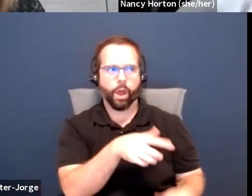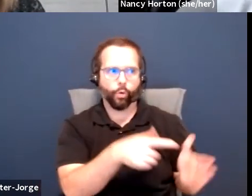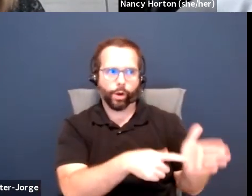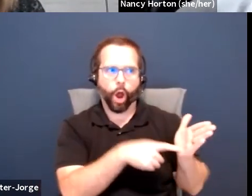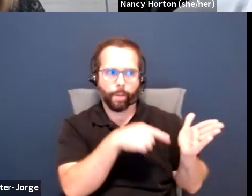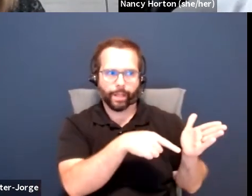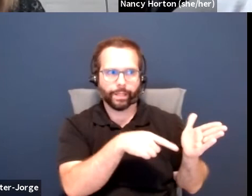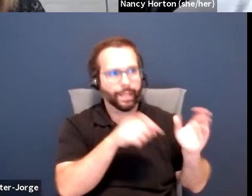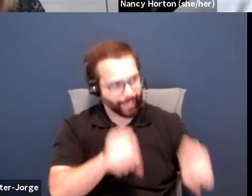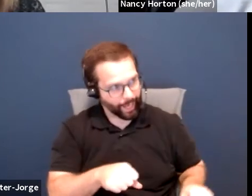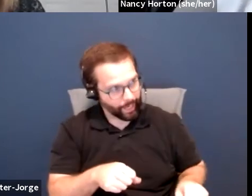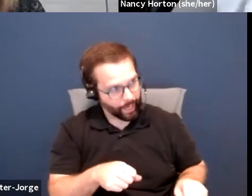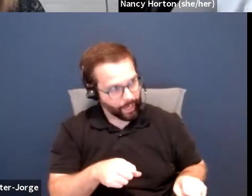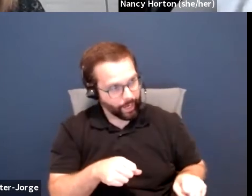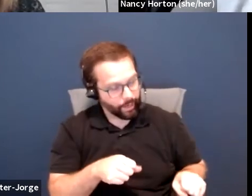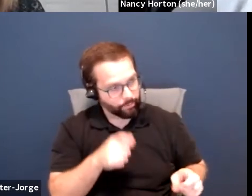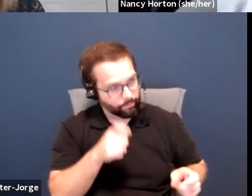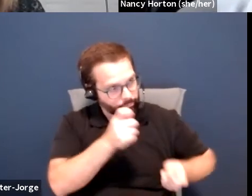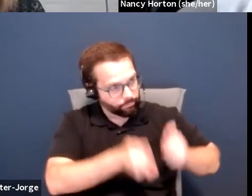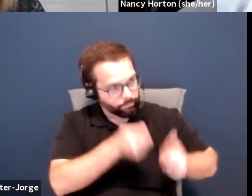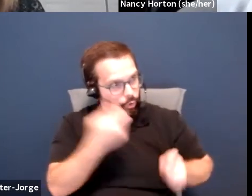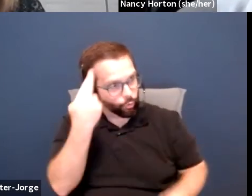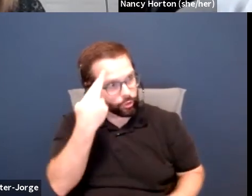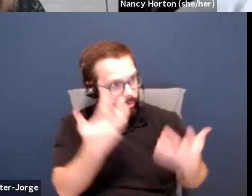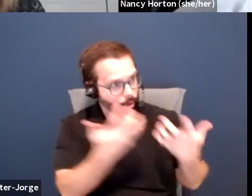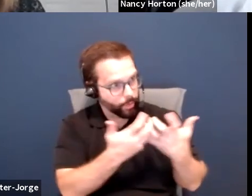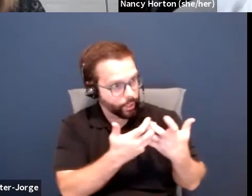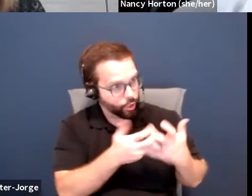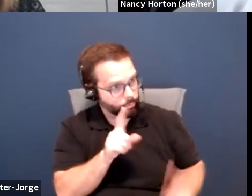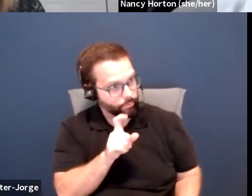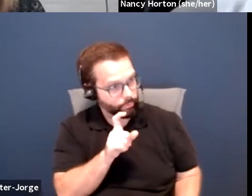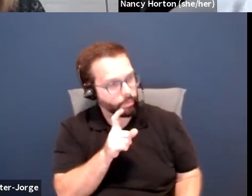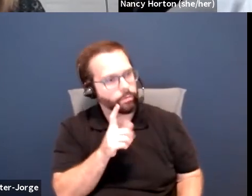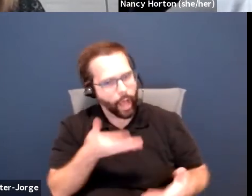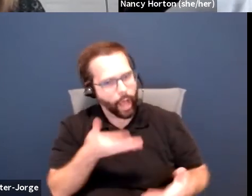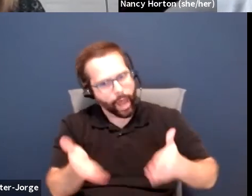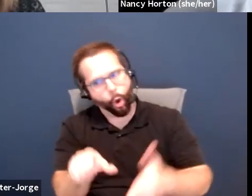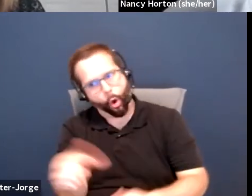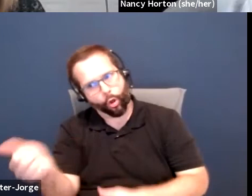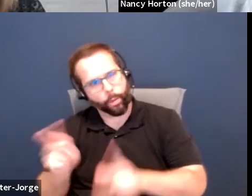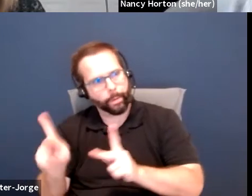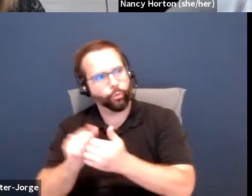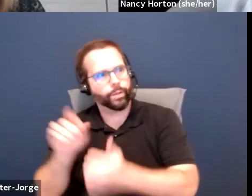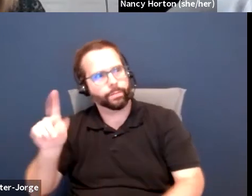requirements can stand. It's just, again, are there reasonable modifications that we can provide so